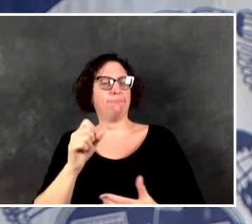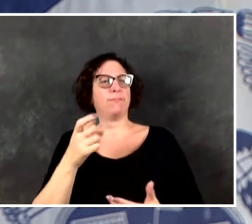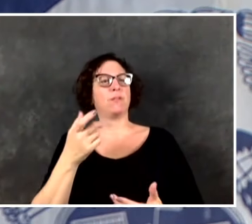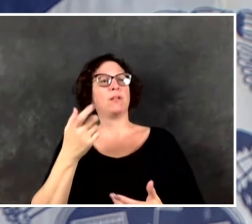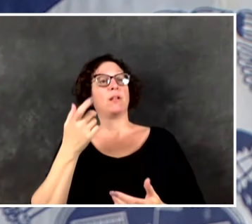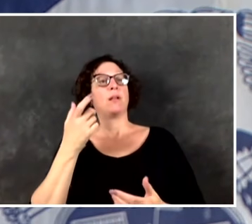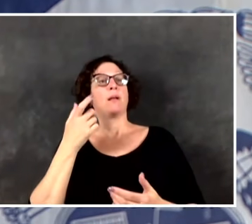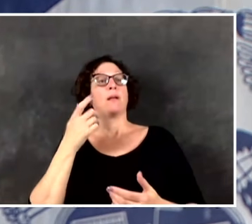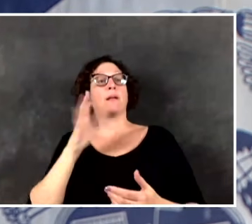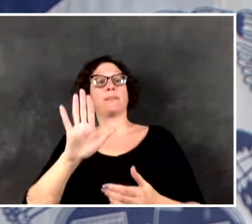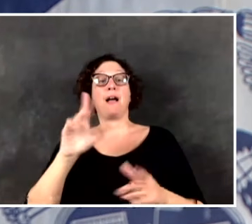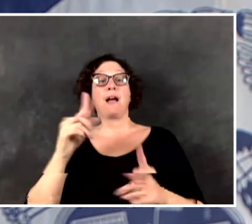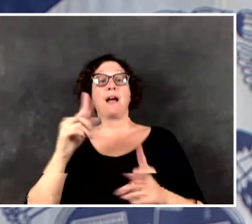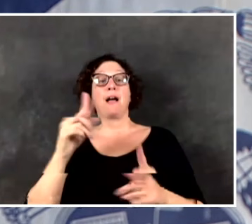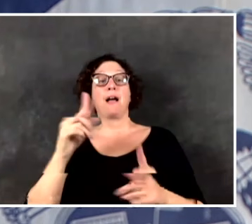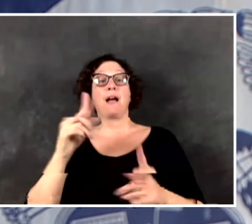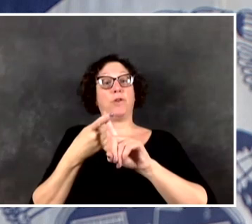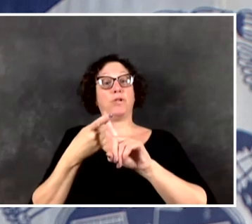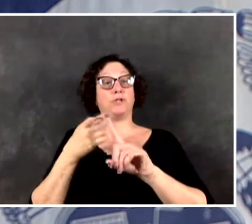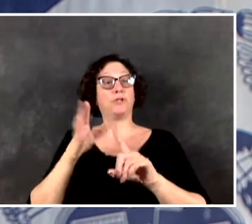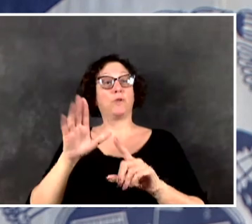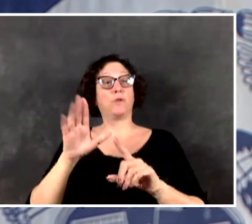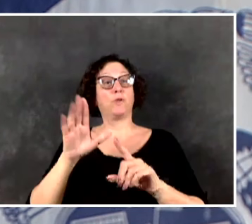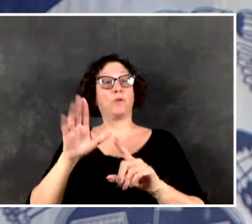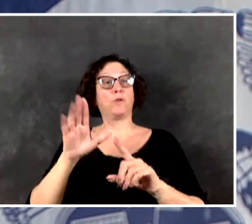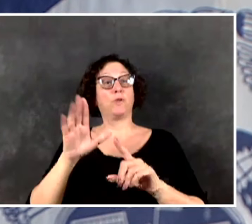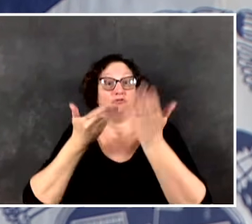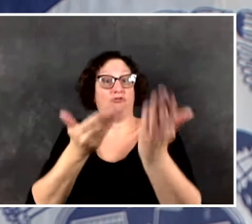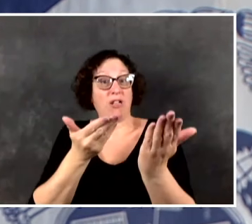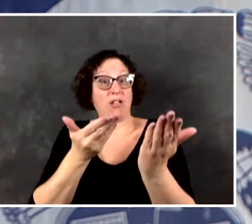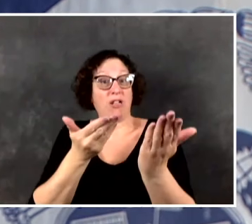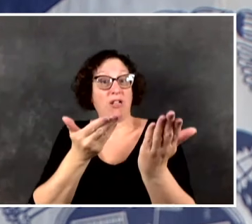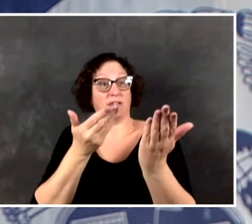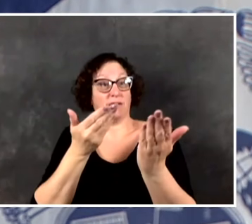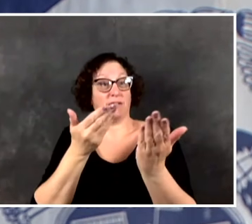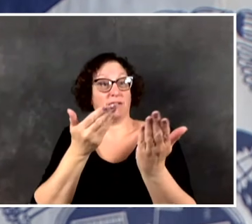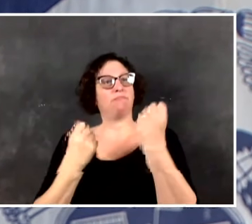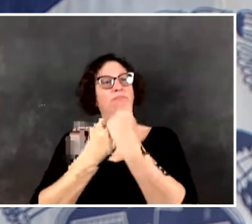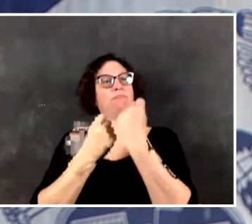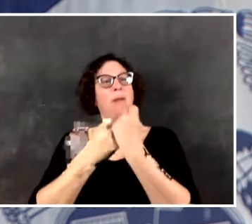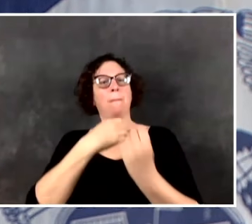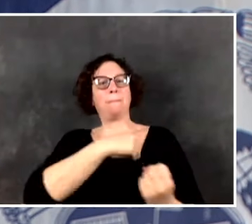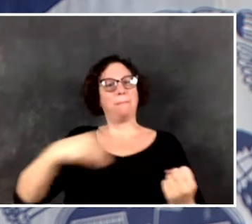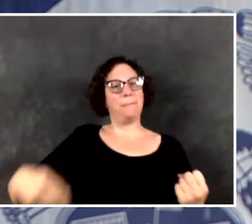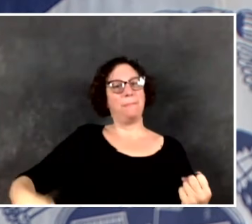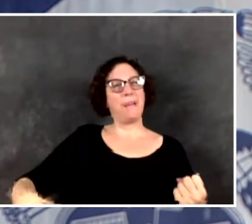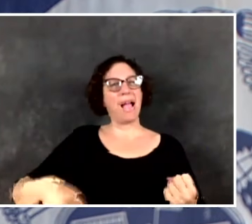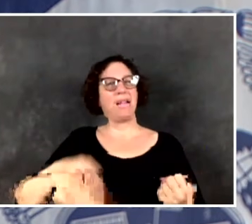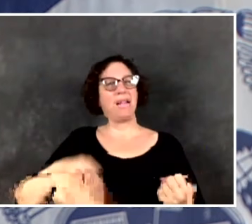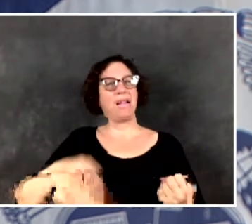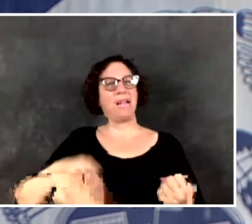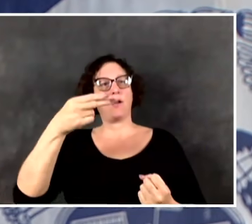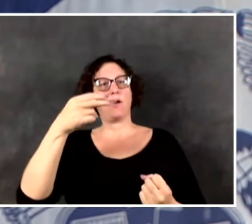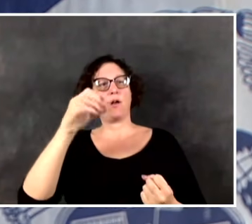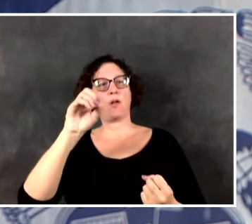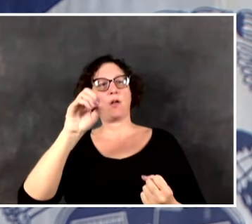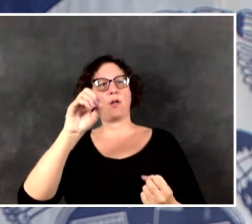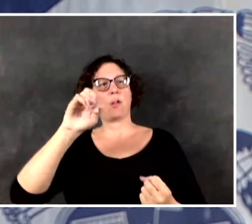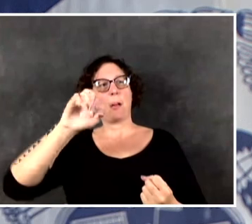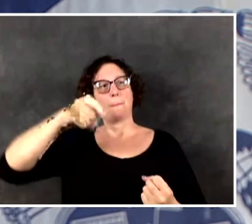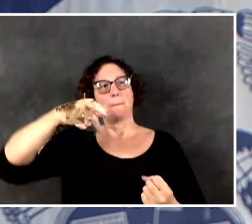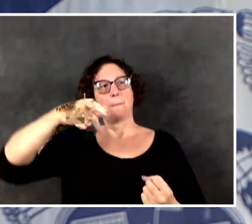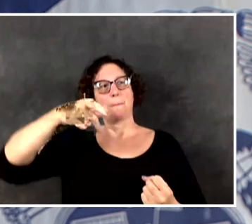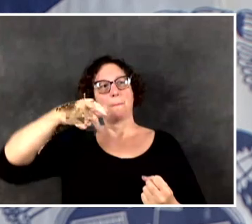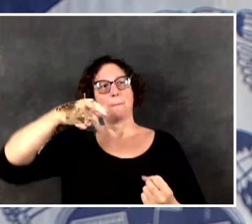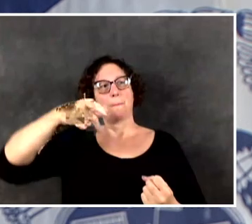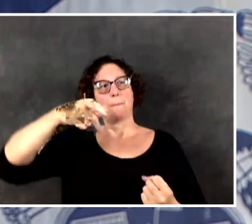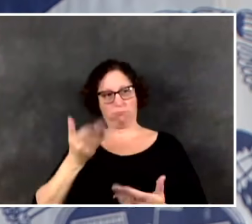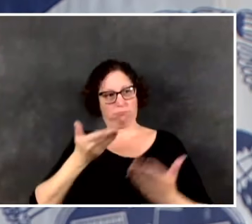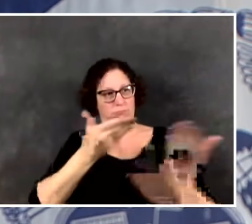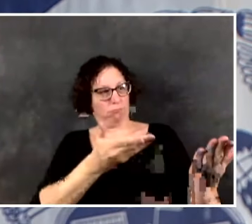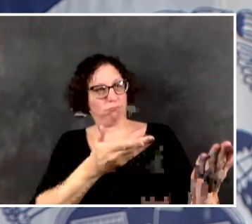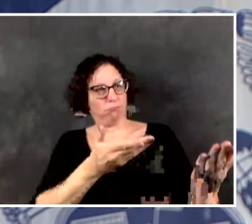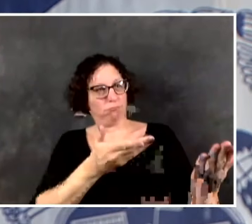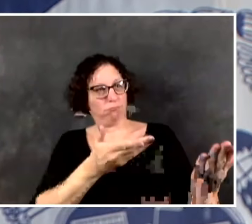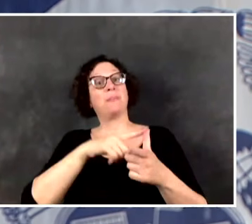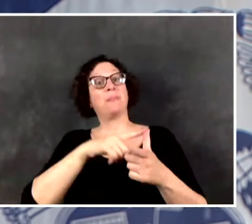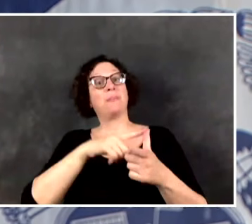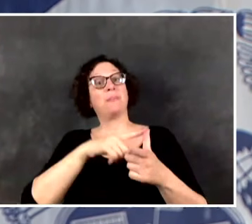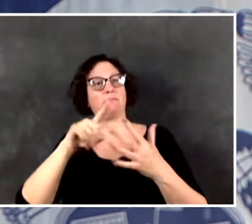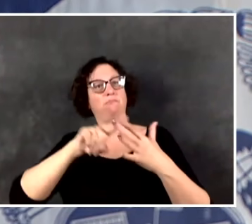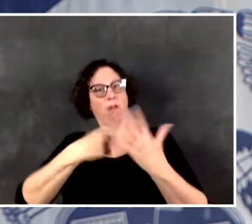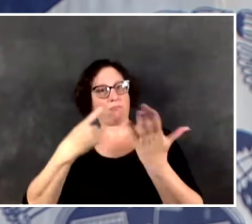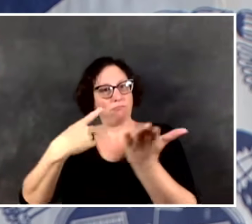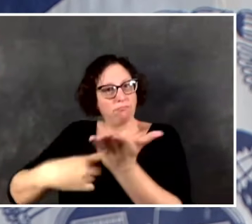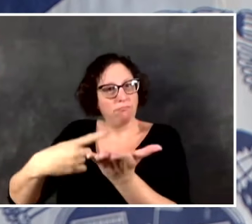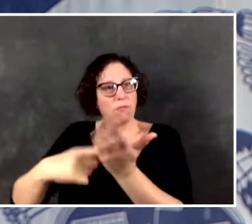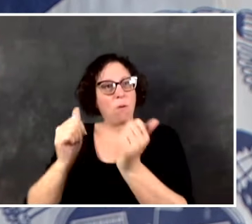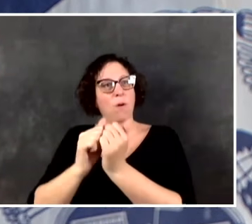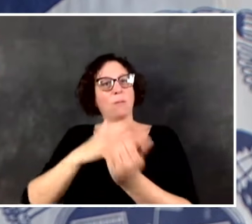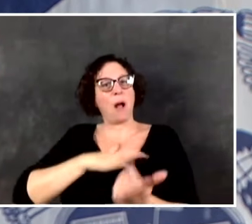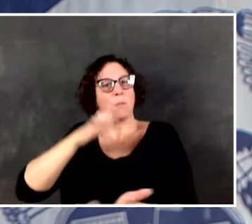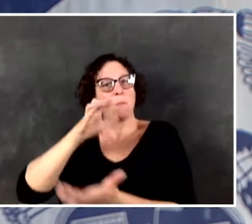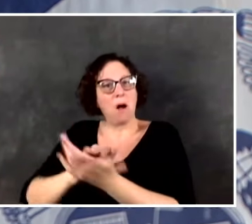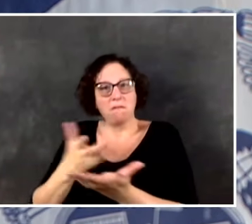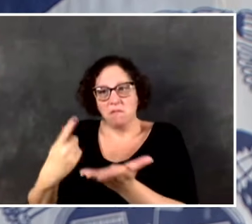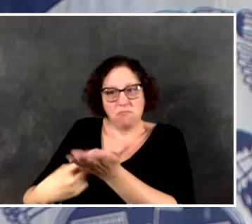TASK FORCE.